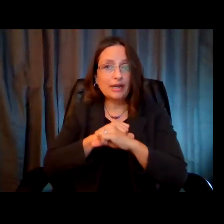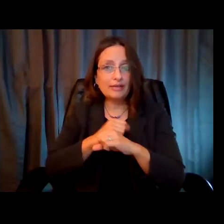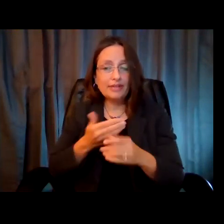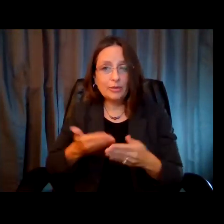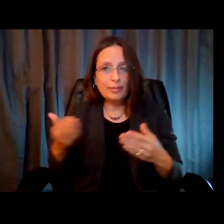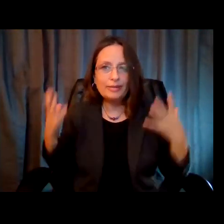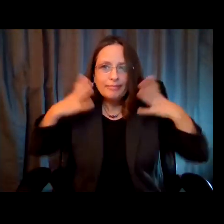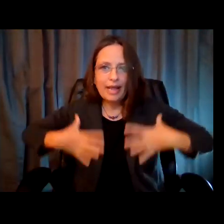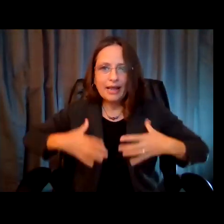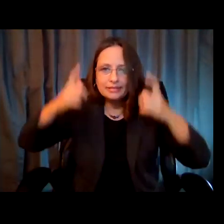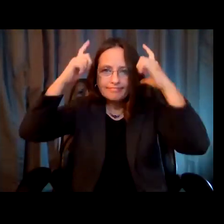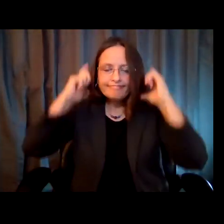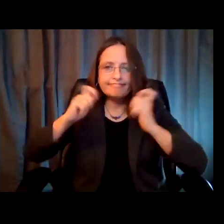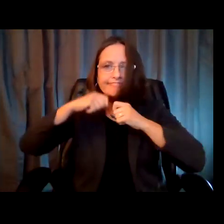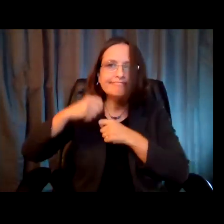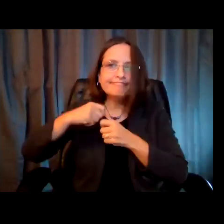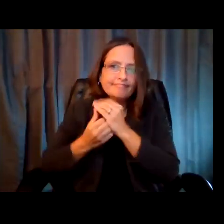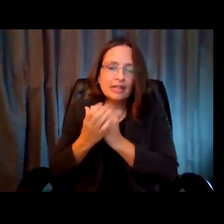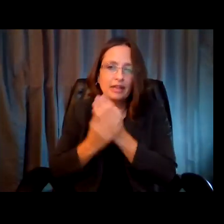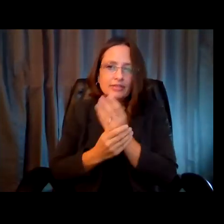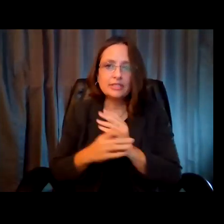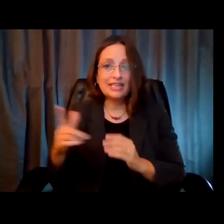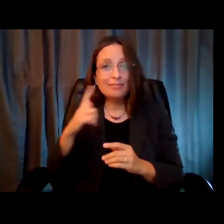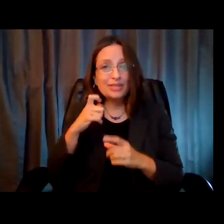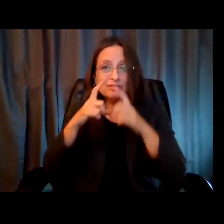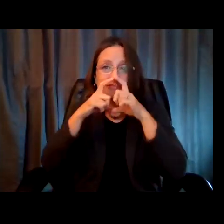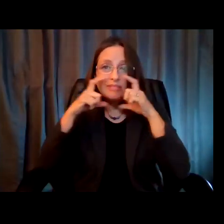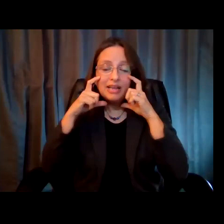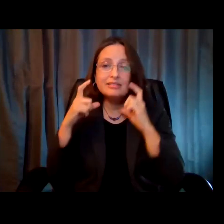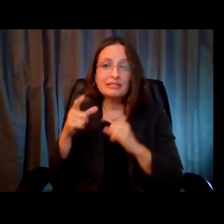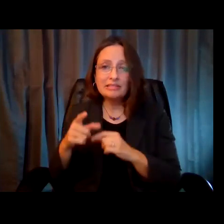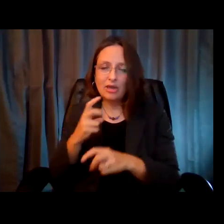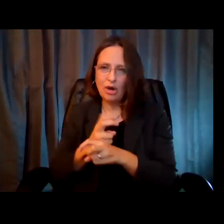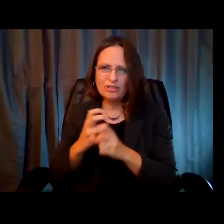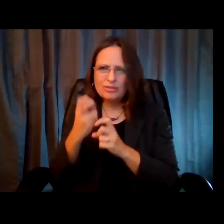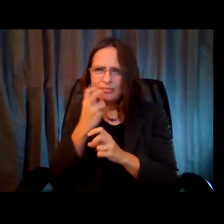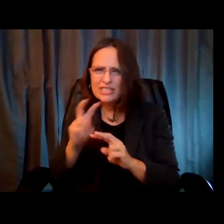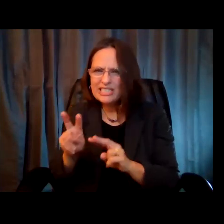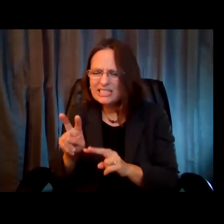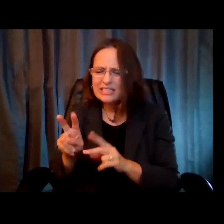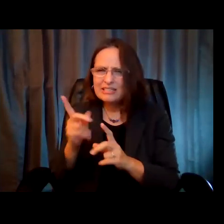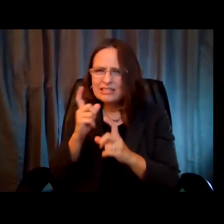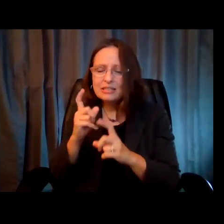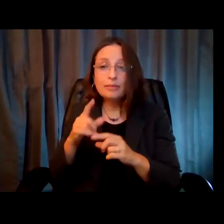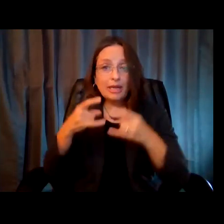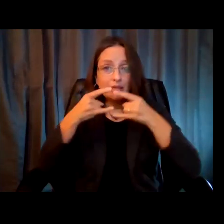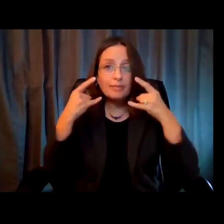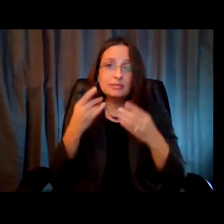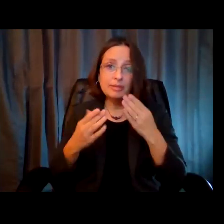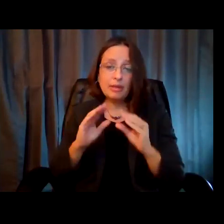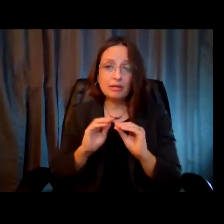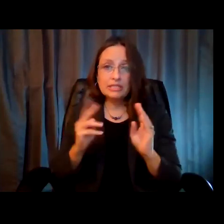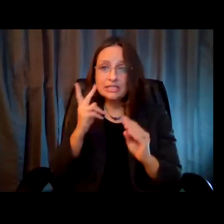Think beyond the doctor or clinician. There are other clinical team members such as